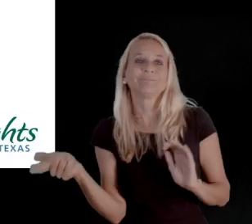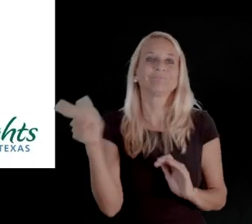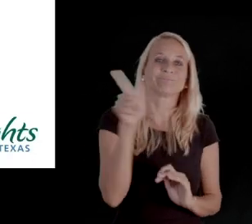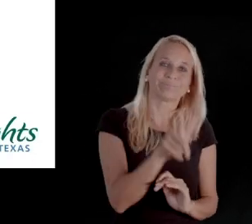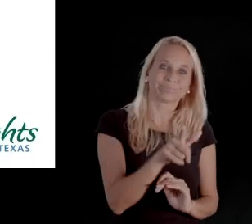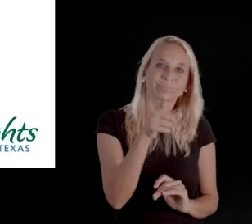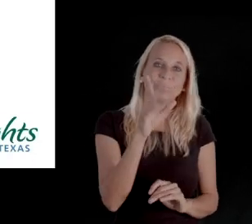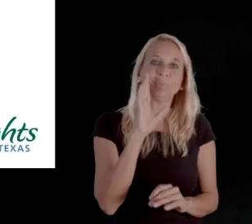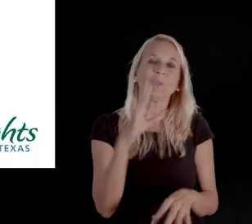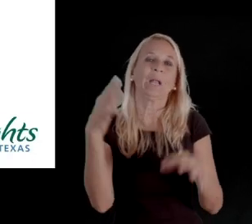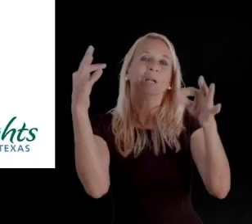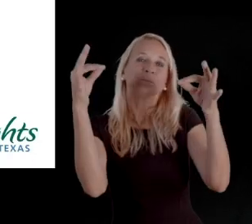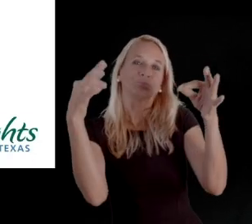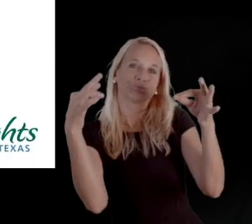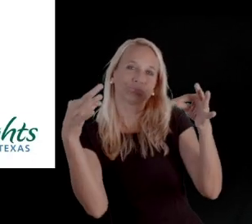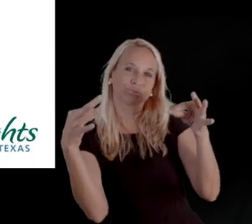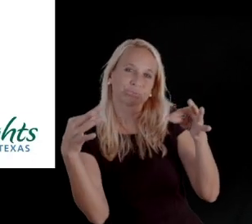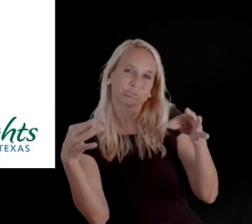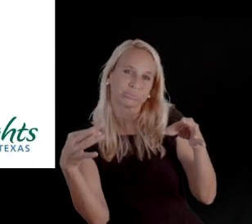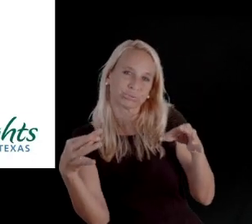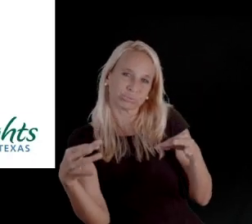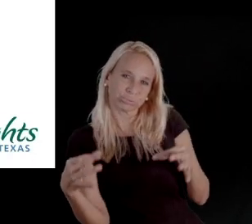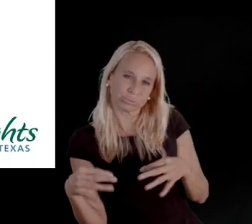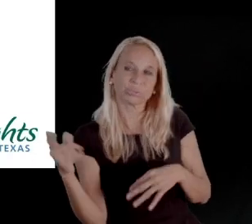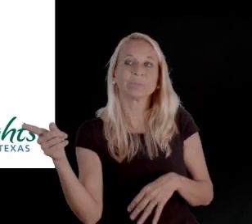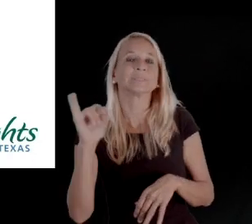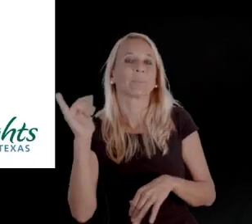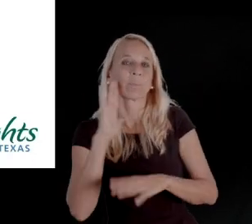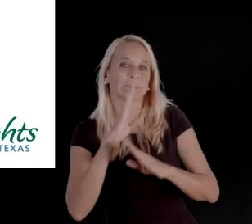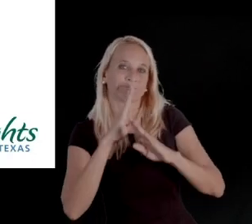So there is a formula, there is